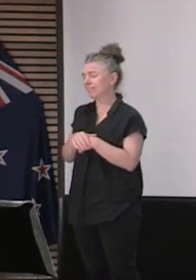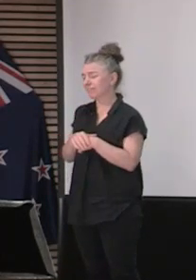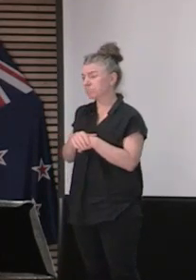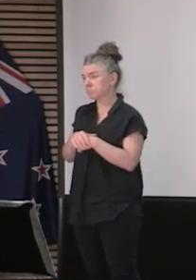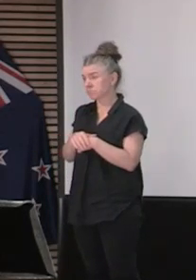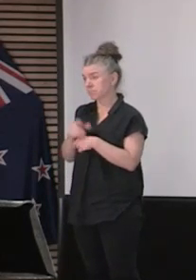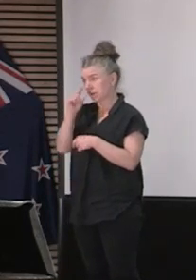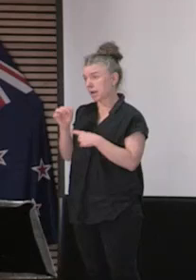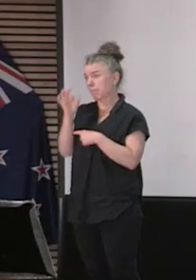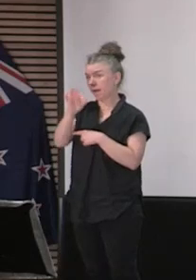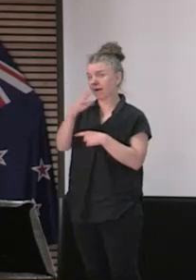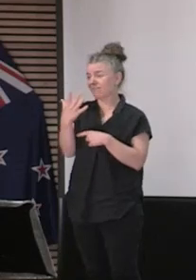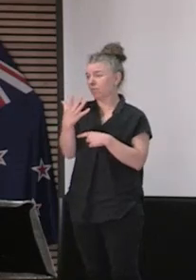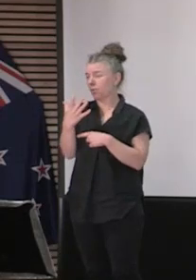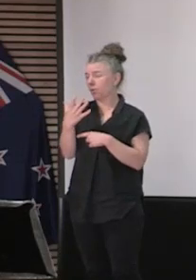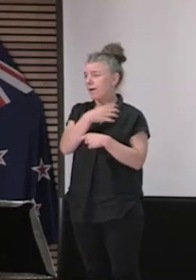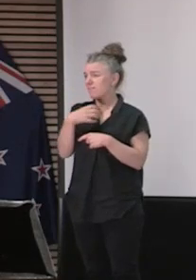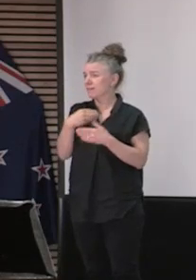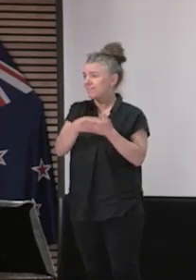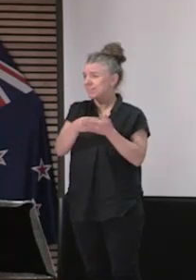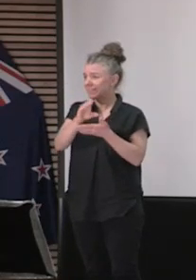for them to be included in thewage subsidy as well.